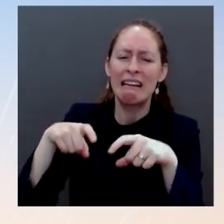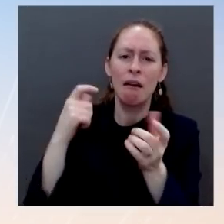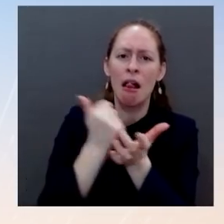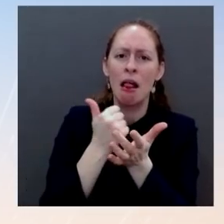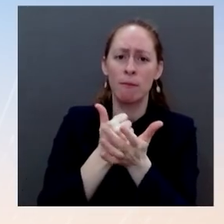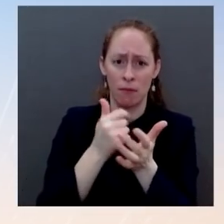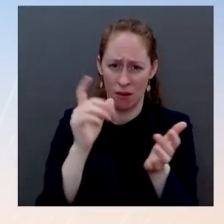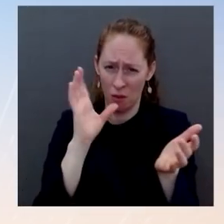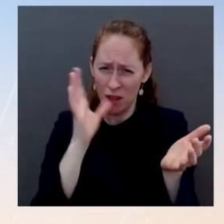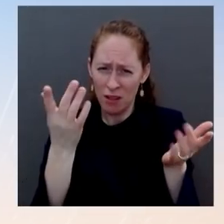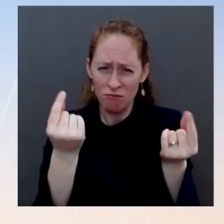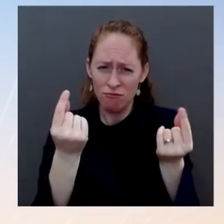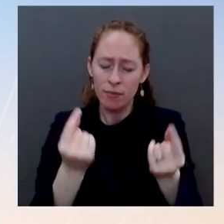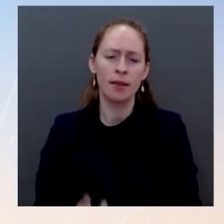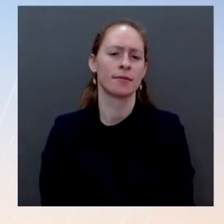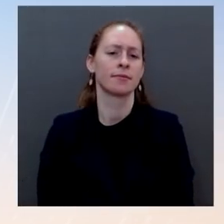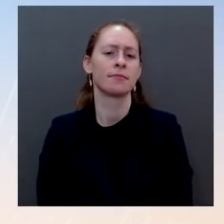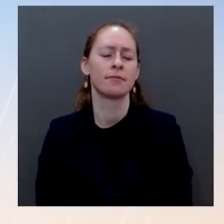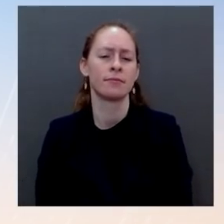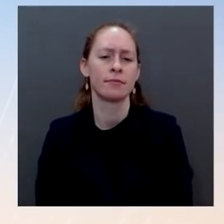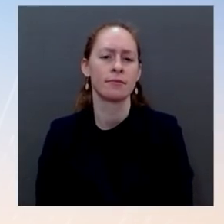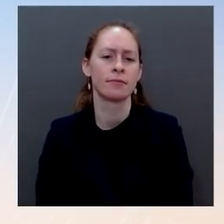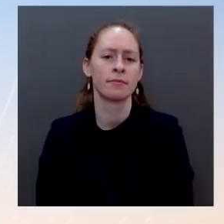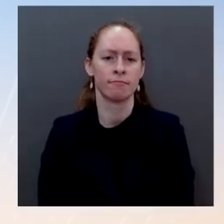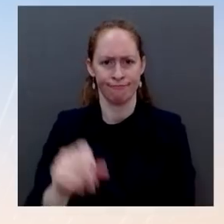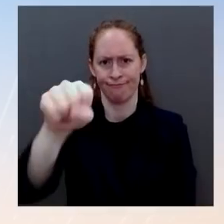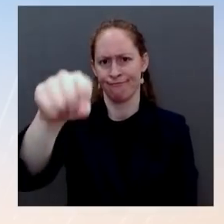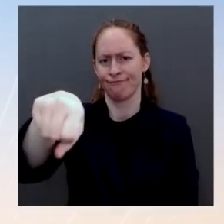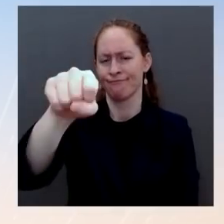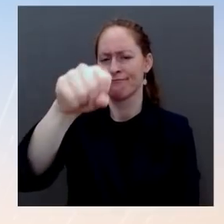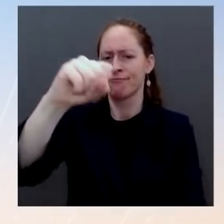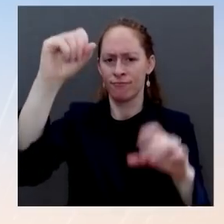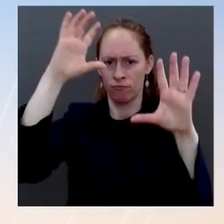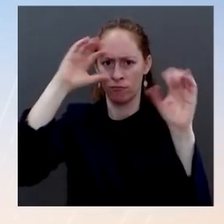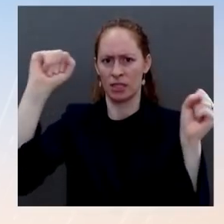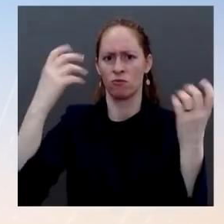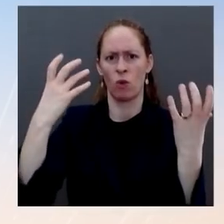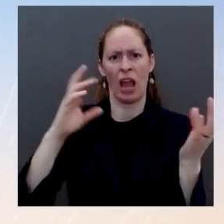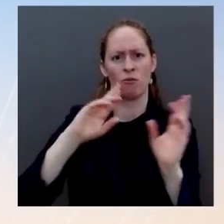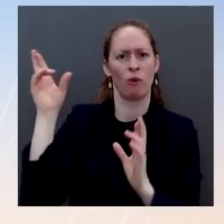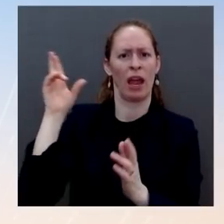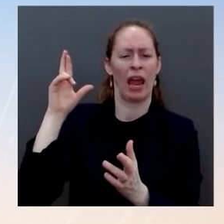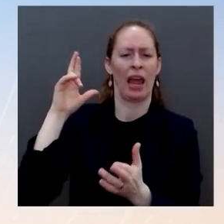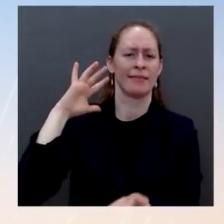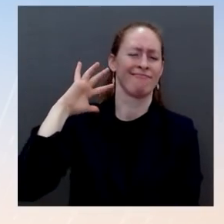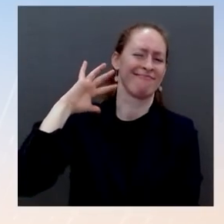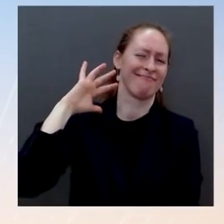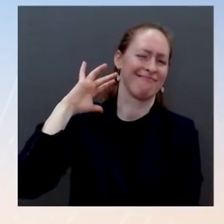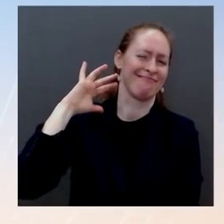to provide the 5 million tests to community health centers, rural health centers, and to work with local health officials